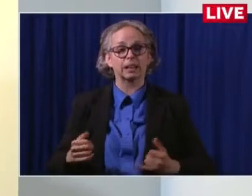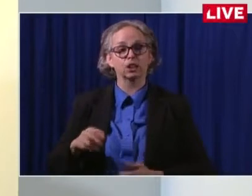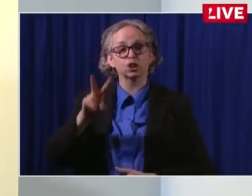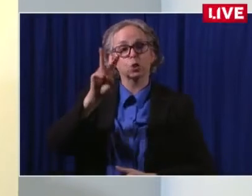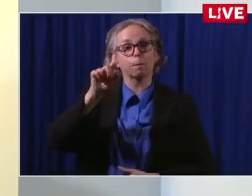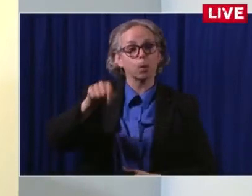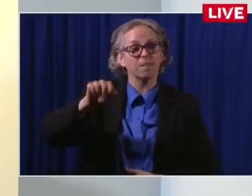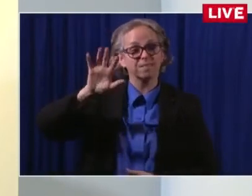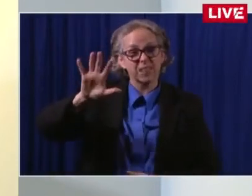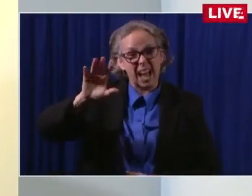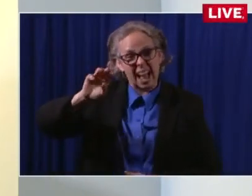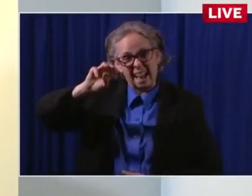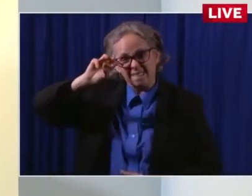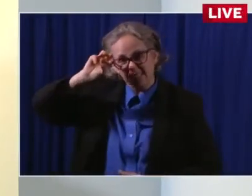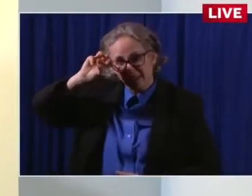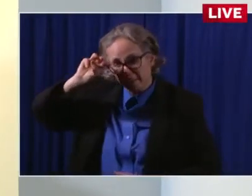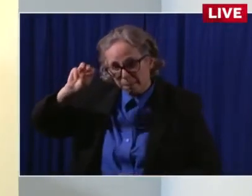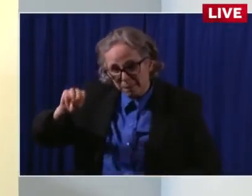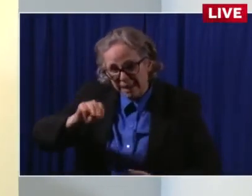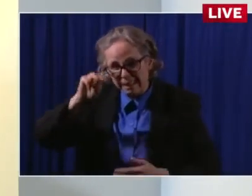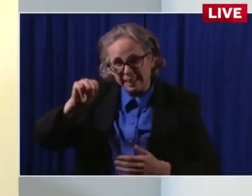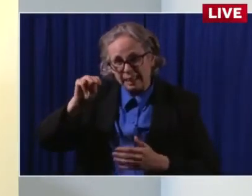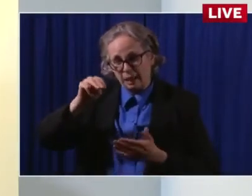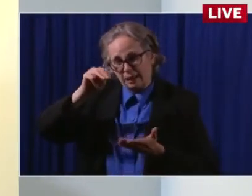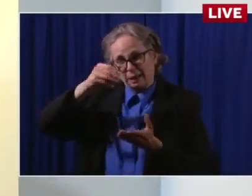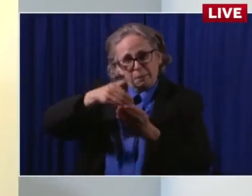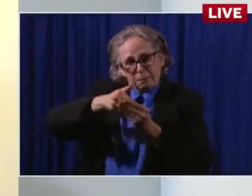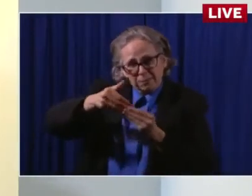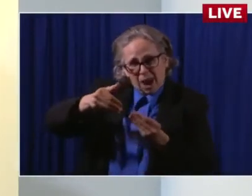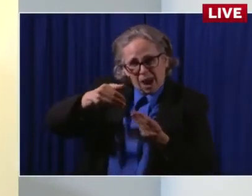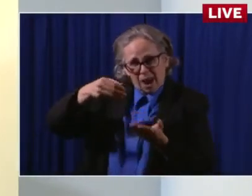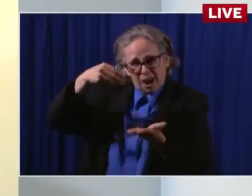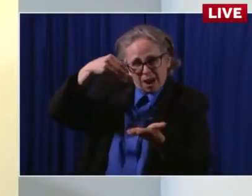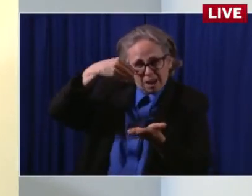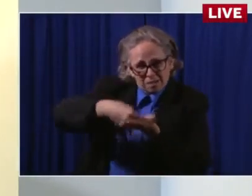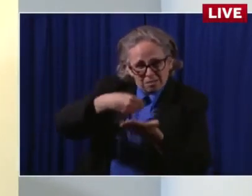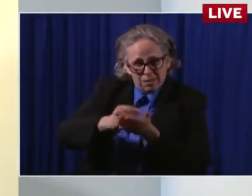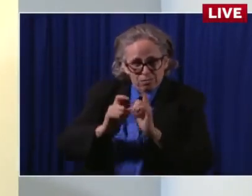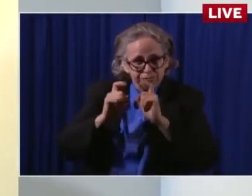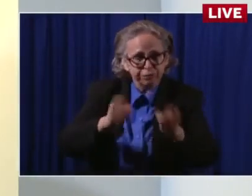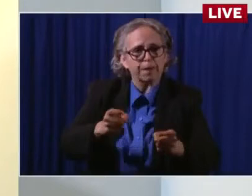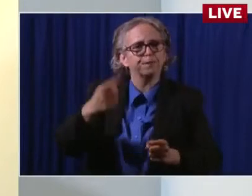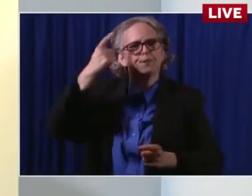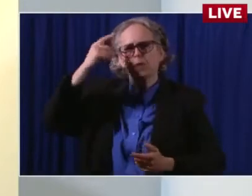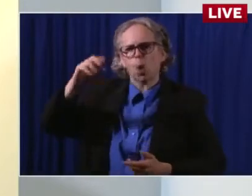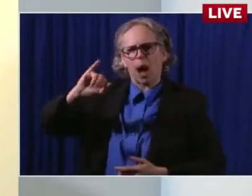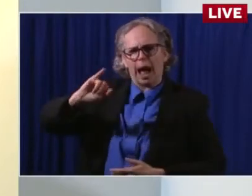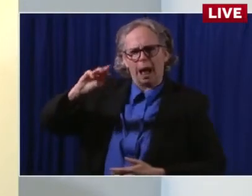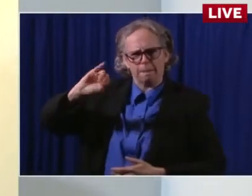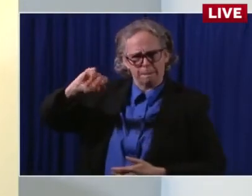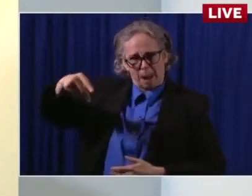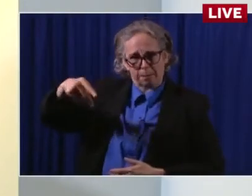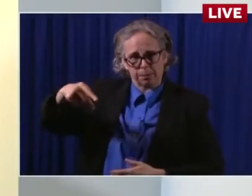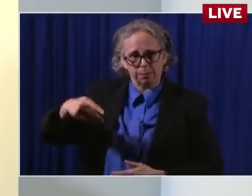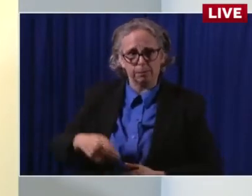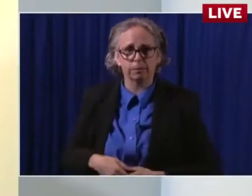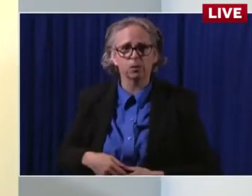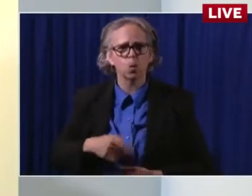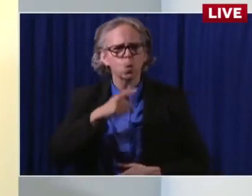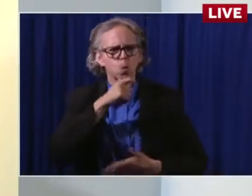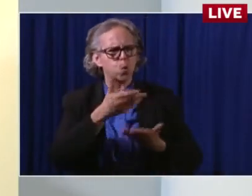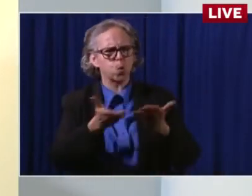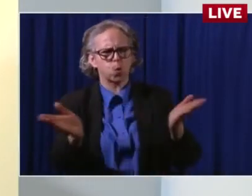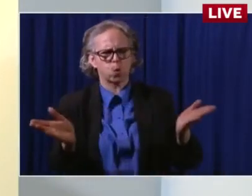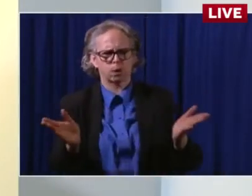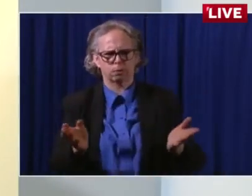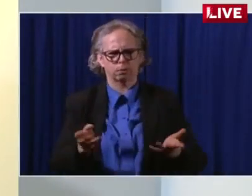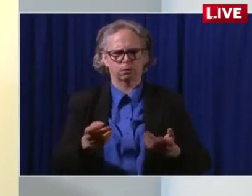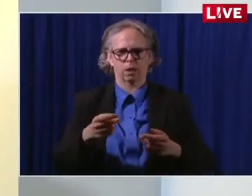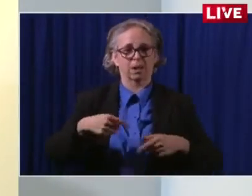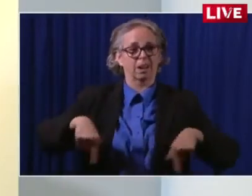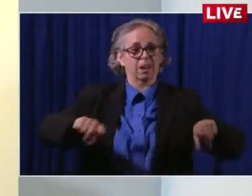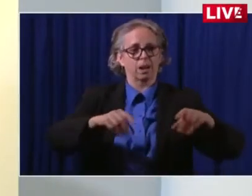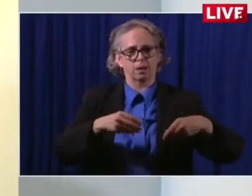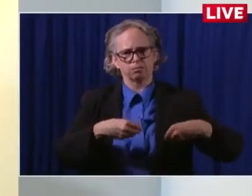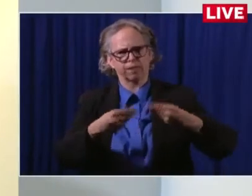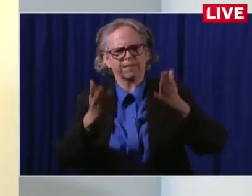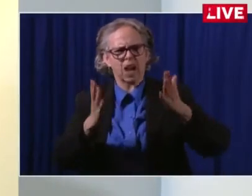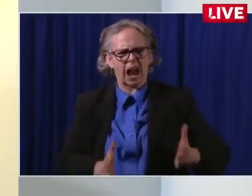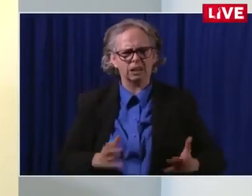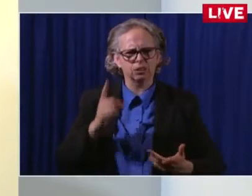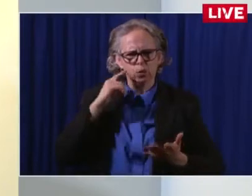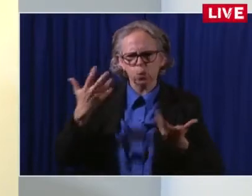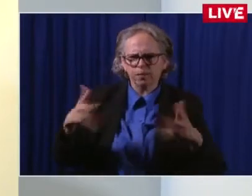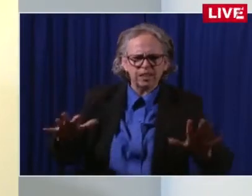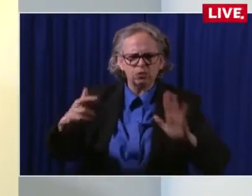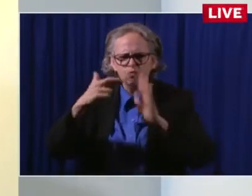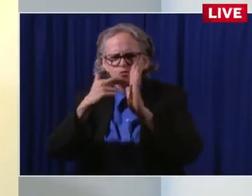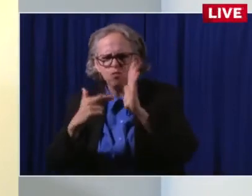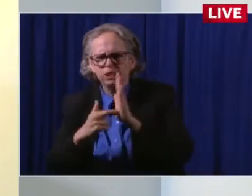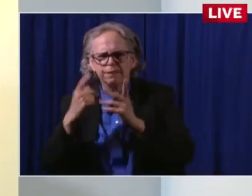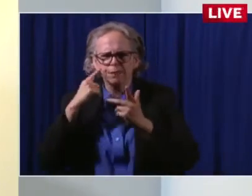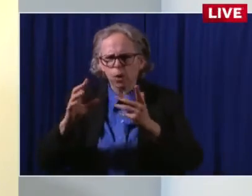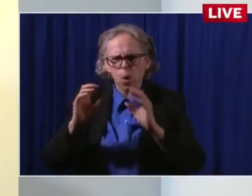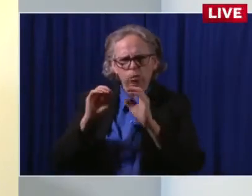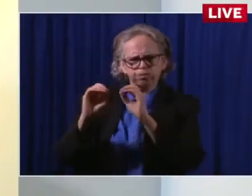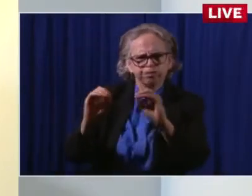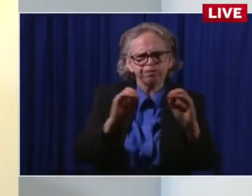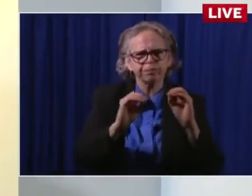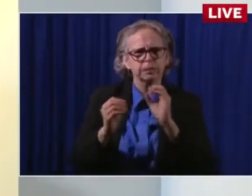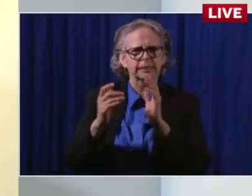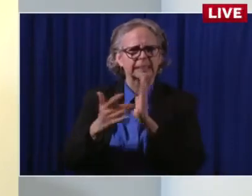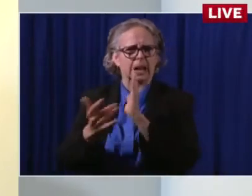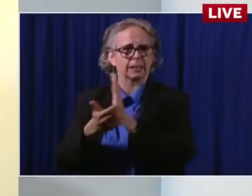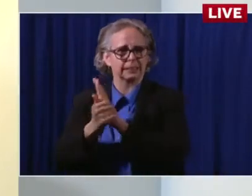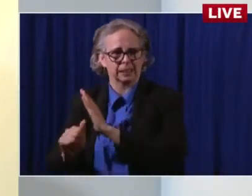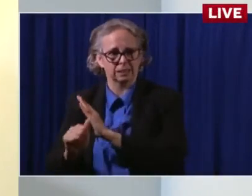SO WE ARE ANNOUNCING TODAY THE 2.5 MILLION DOLLAR GRANT OPPORTUNITY UNDER THE INDIVIDUAL MICRO CREDENTIAL ASSISTANT PROGRAM, IMAP, AND THIS IS FOR PROVIDERS TO REGISTER SO THEY